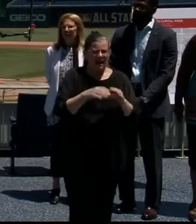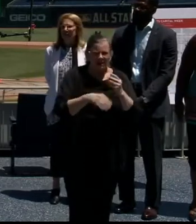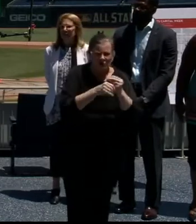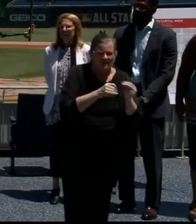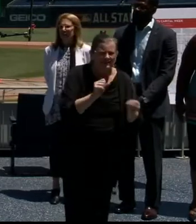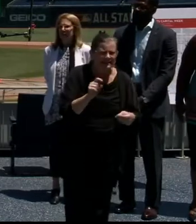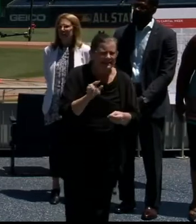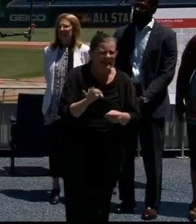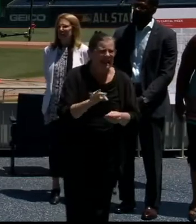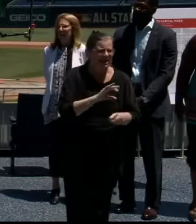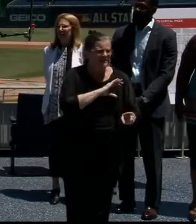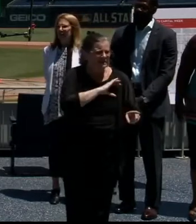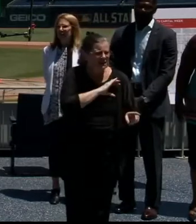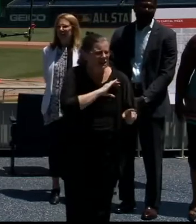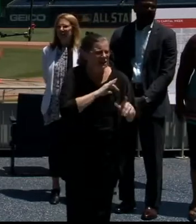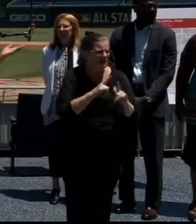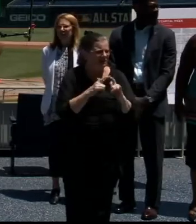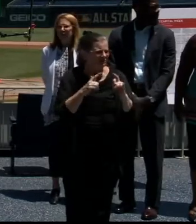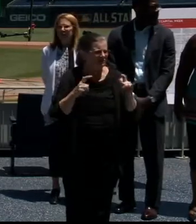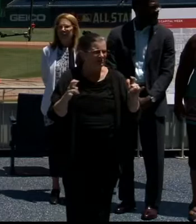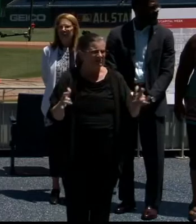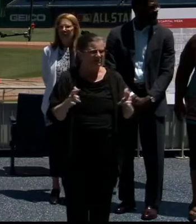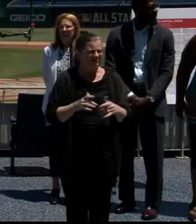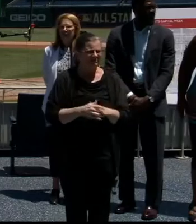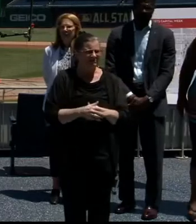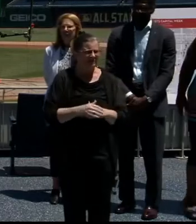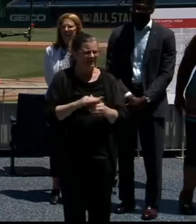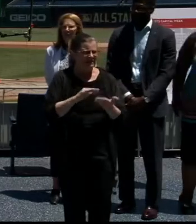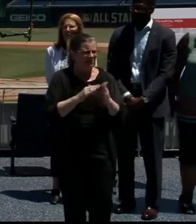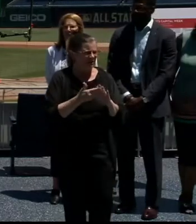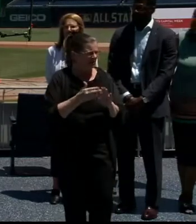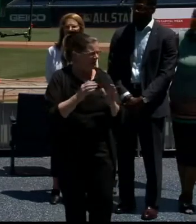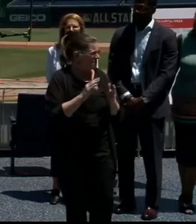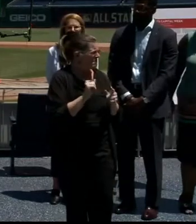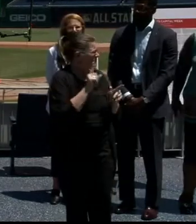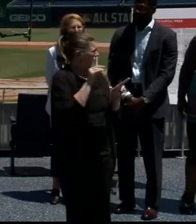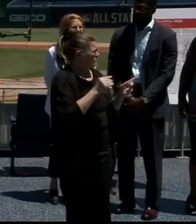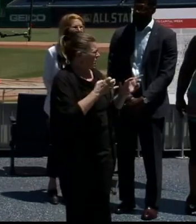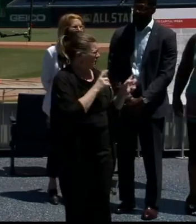THE CITY MADE AN EARLY COMMITMENT AND MAYBE THE CITY ADMINISTRATOR, CAN YOU JOIN US FOR THE EARLY COMMITMENT WE